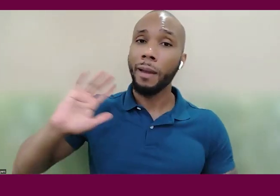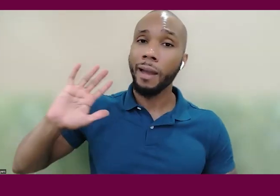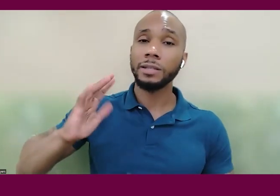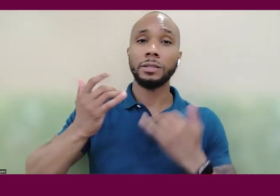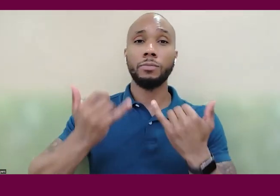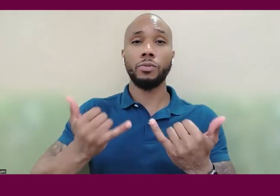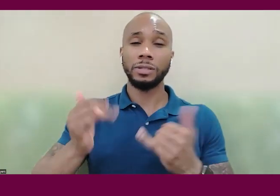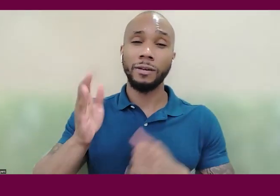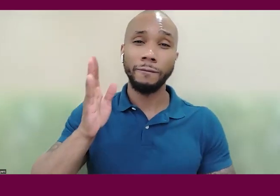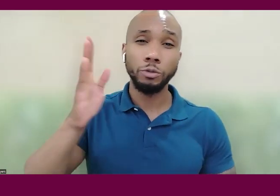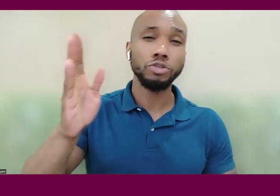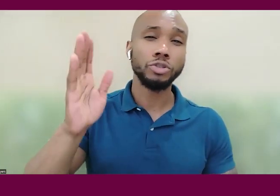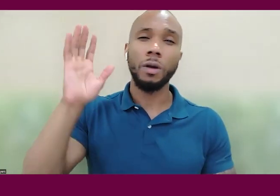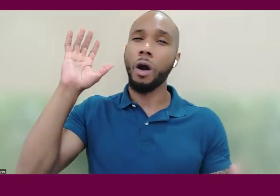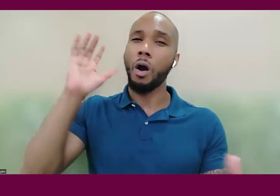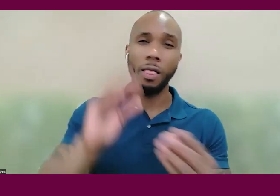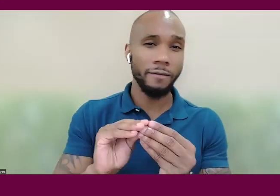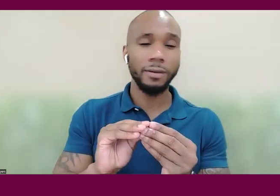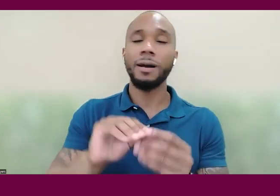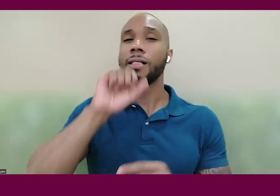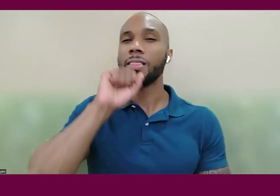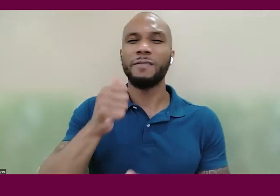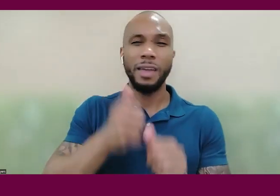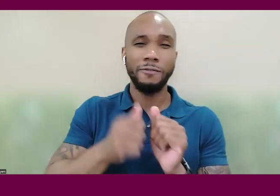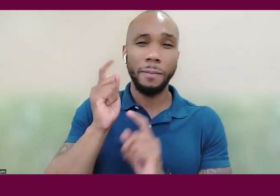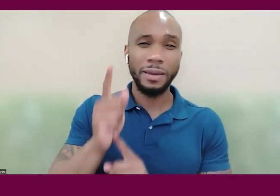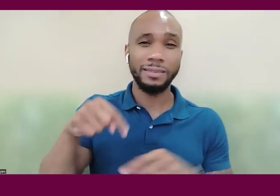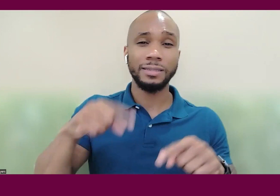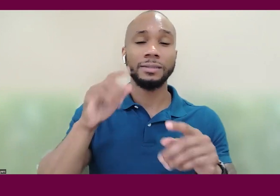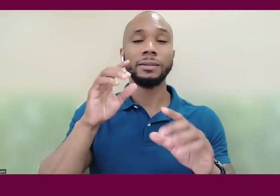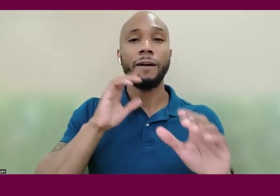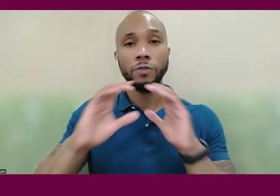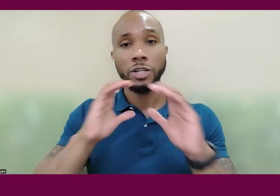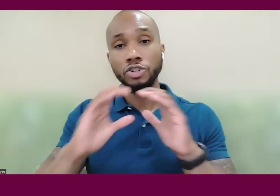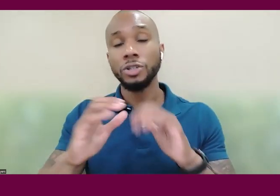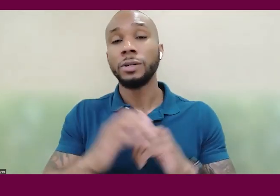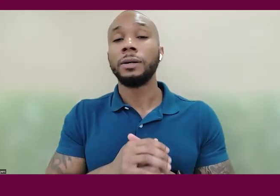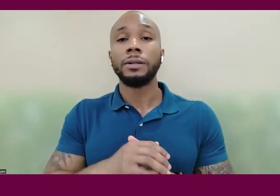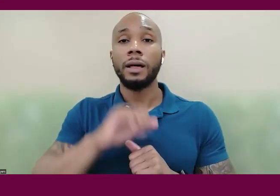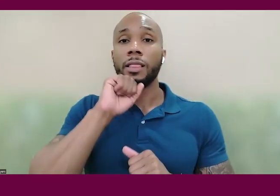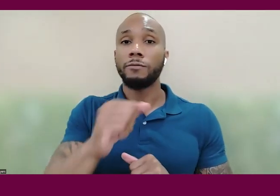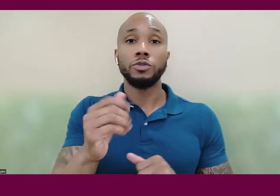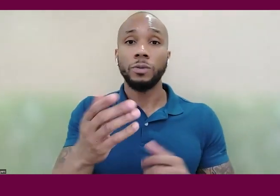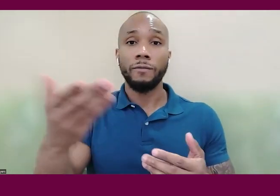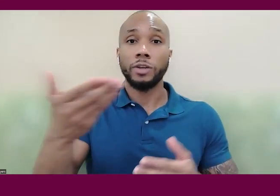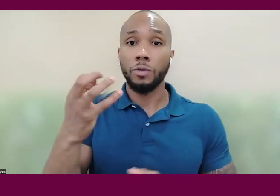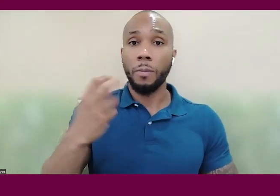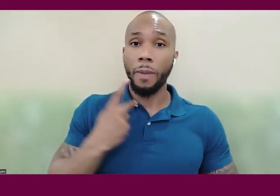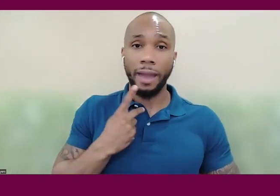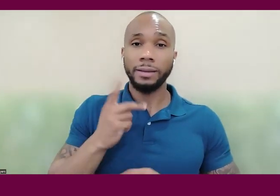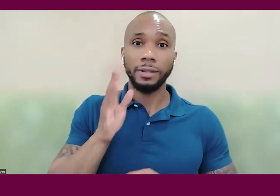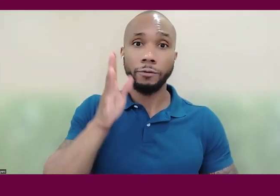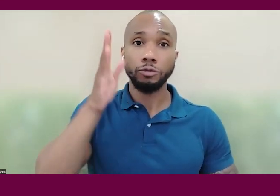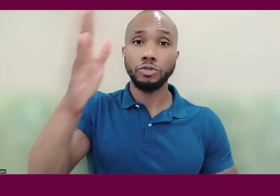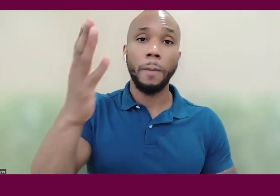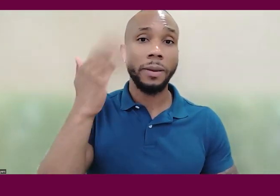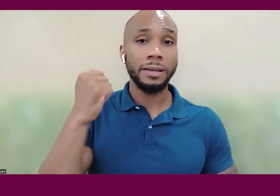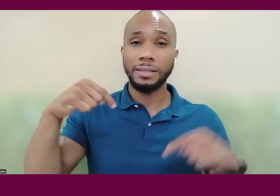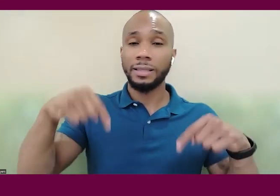present, the future, all of it. I loved every minute of this conversation. I'd love to have you back some time in the future because this was amazing.